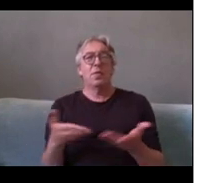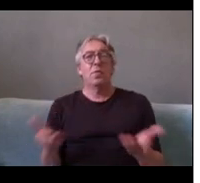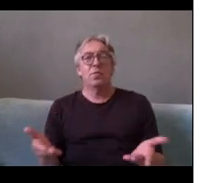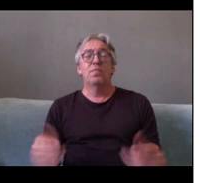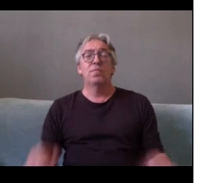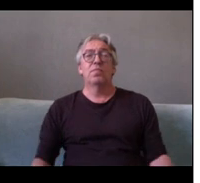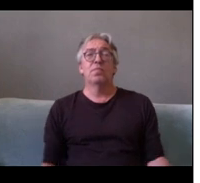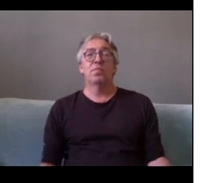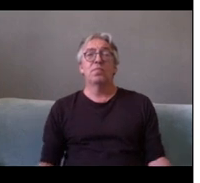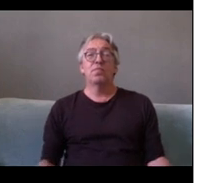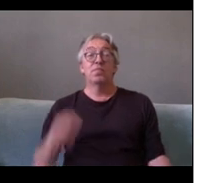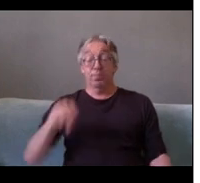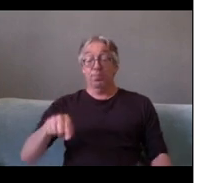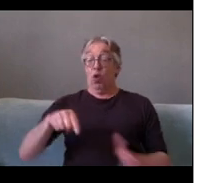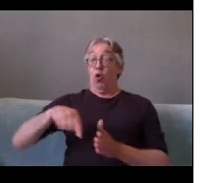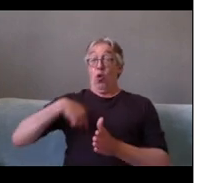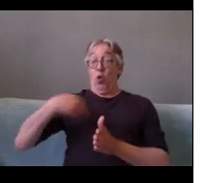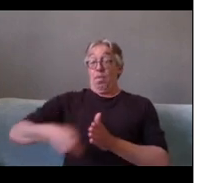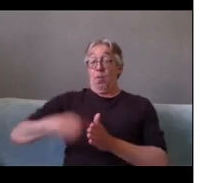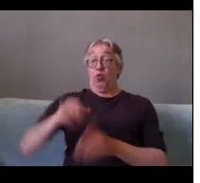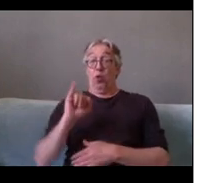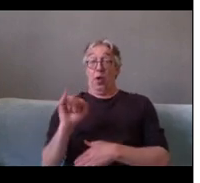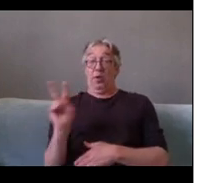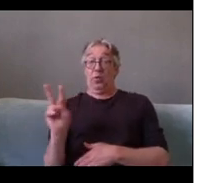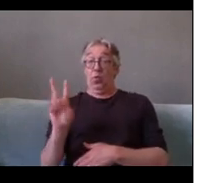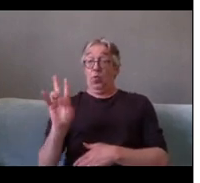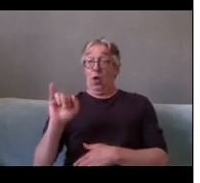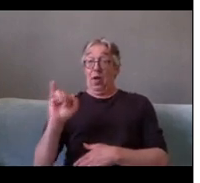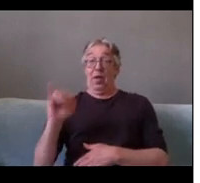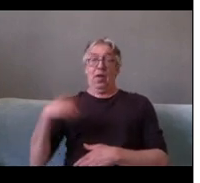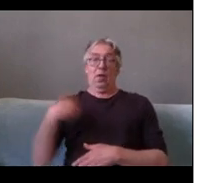by Leonard Cheshire in partnership with several organizations,